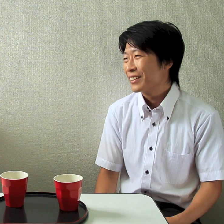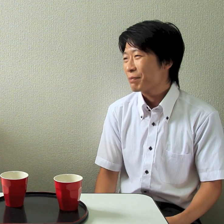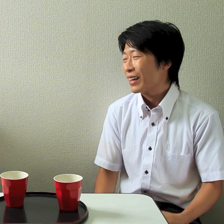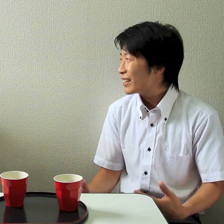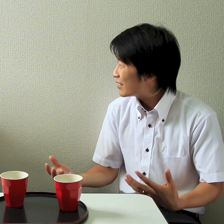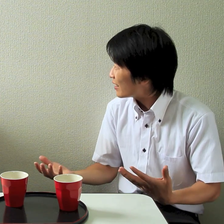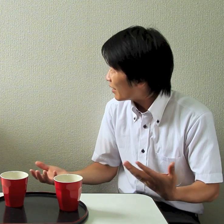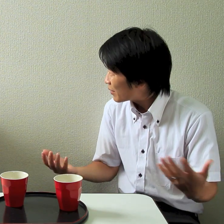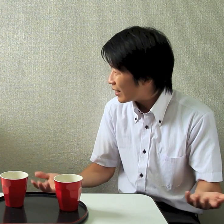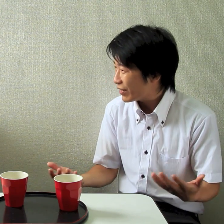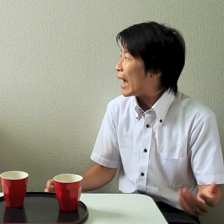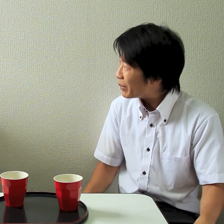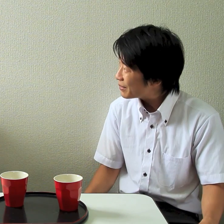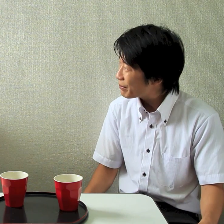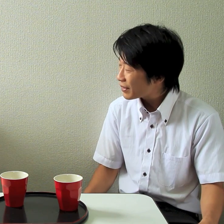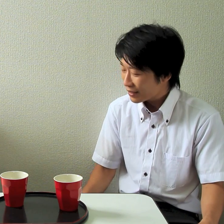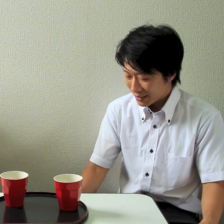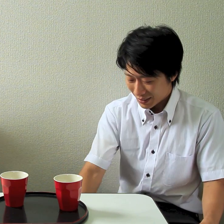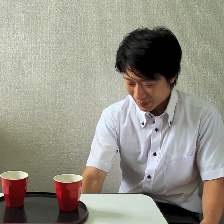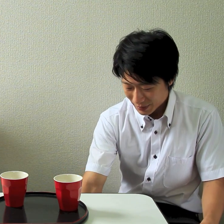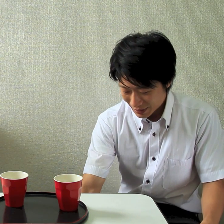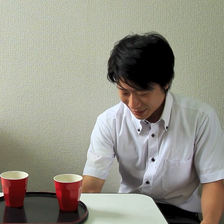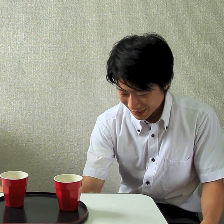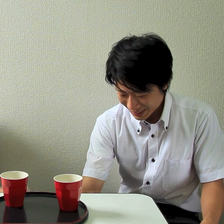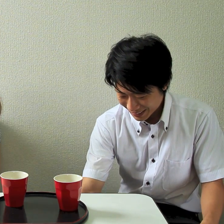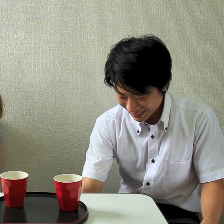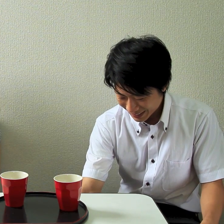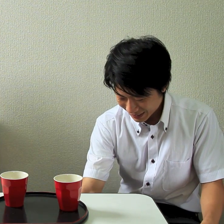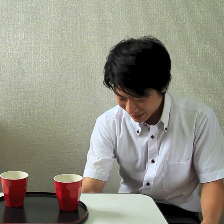I guess it became a habit